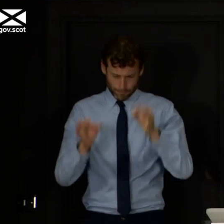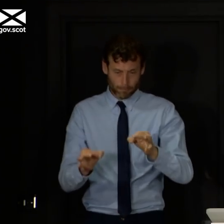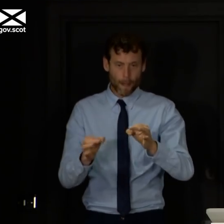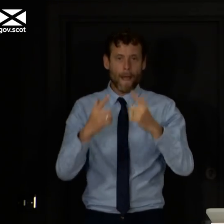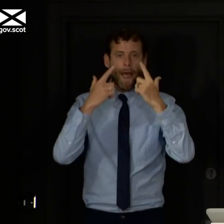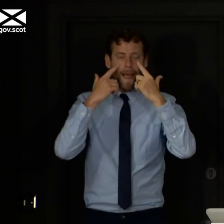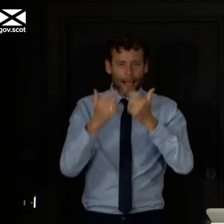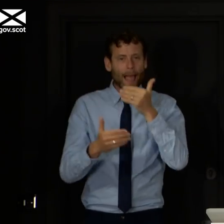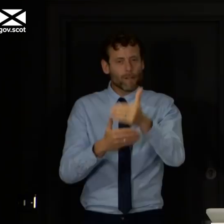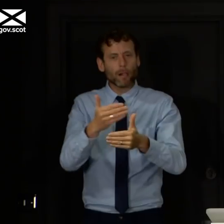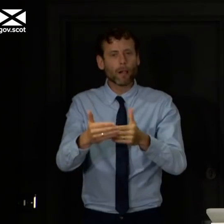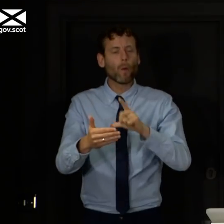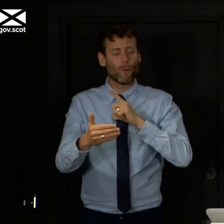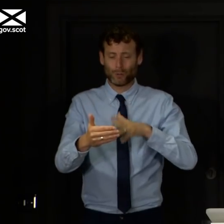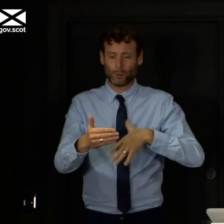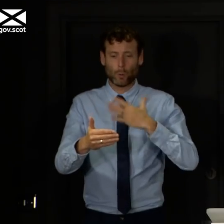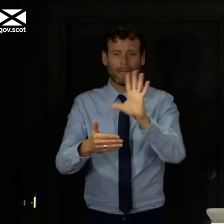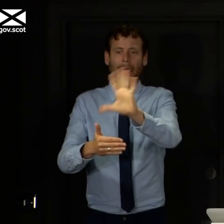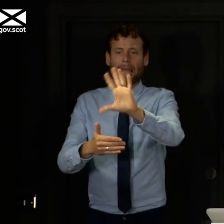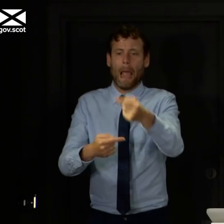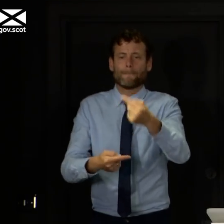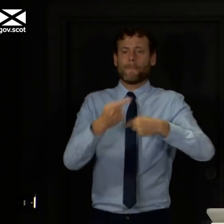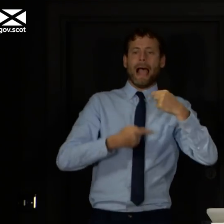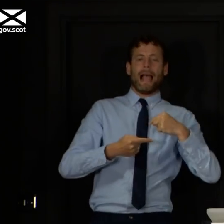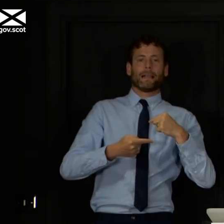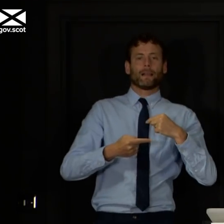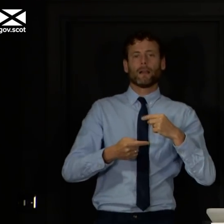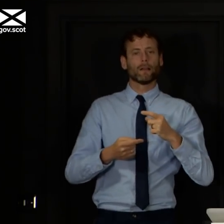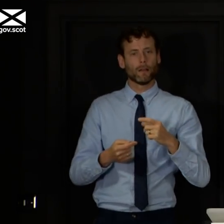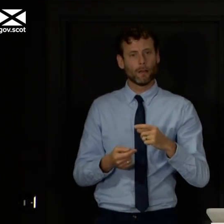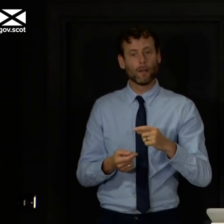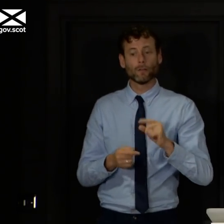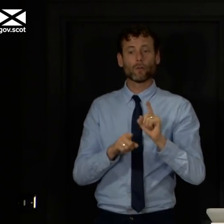then we risk having to go backwards. So, we will sit out next Thursday whether and to